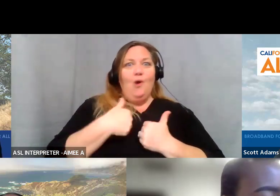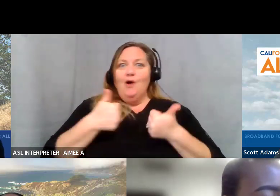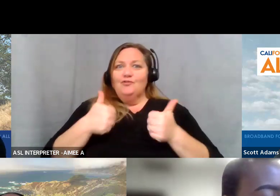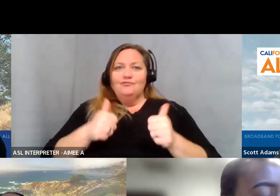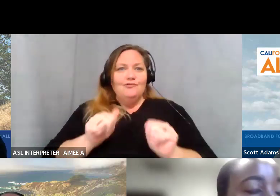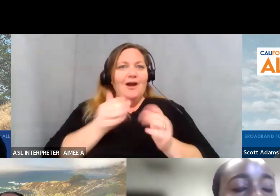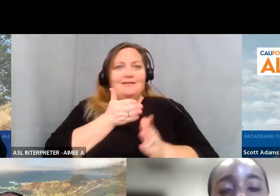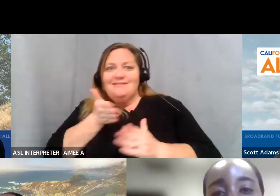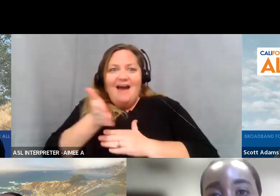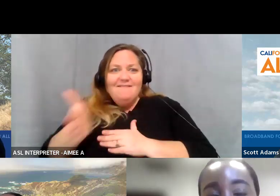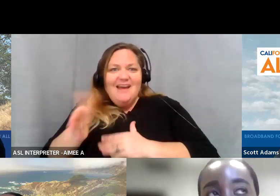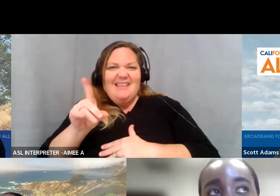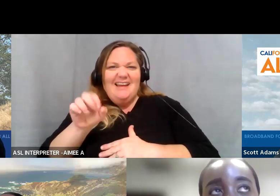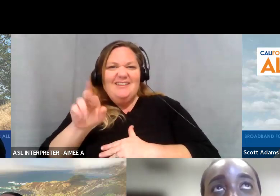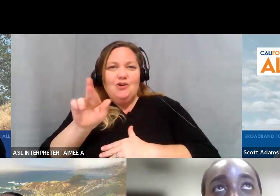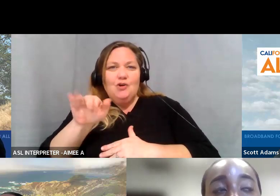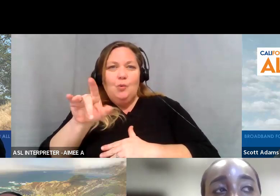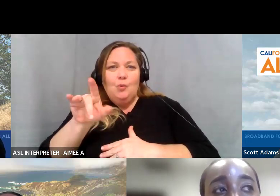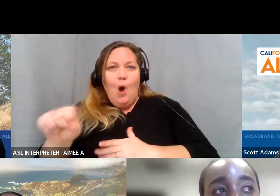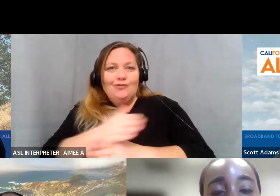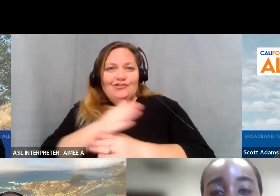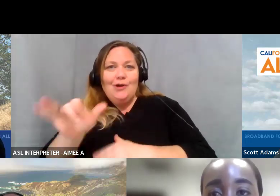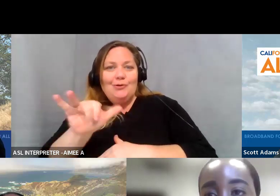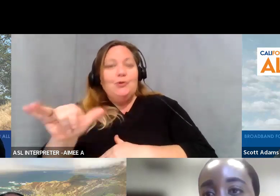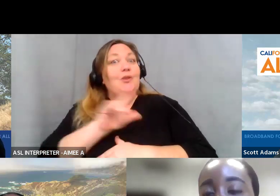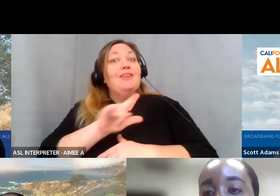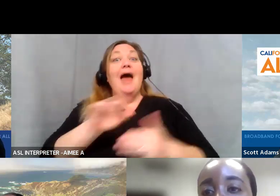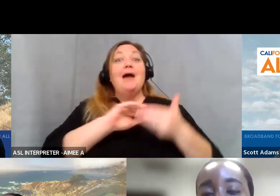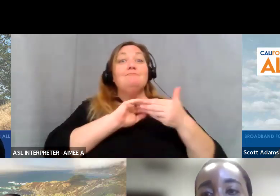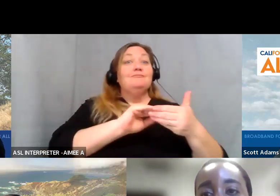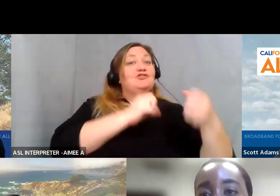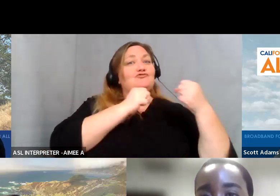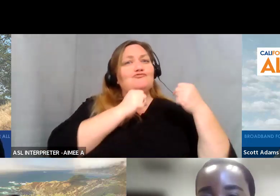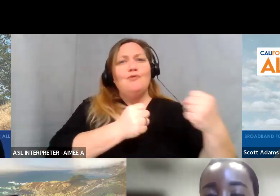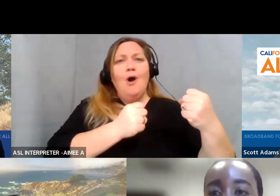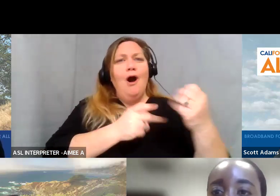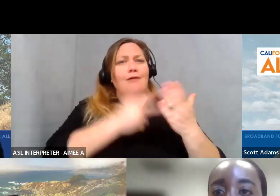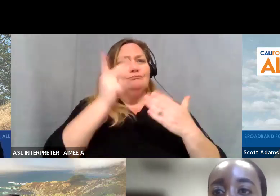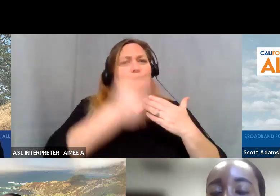well. That program does have a strong partnership component, so there's an authorized representative